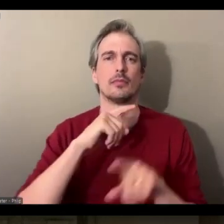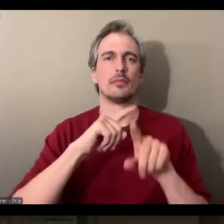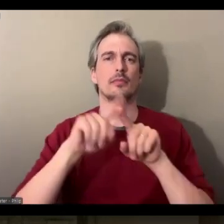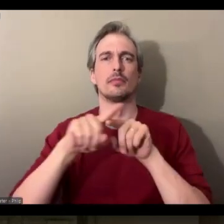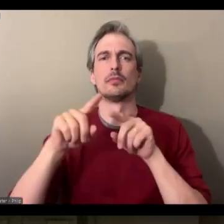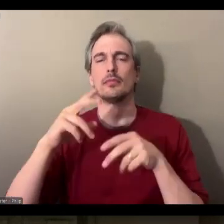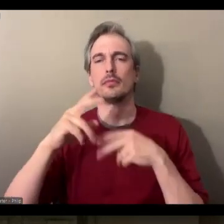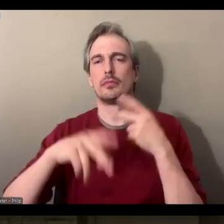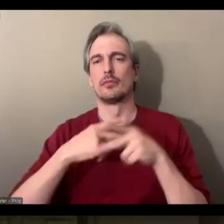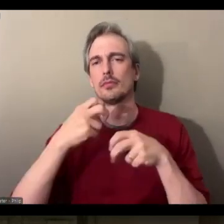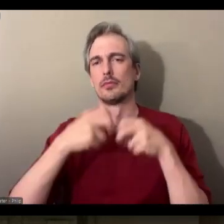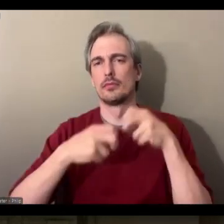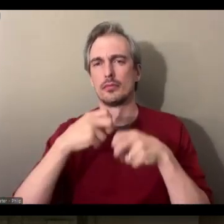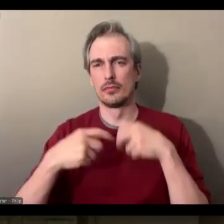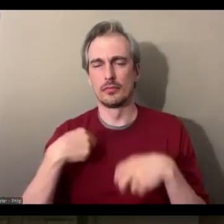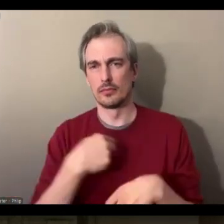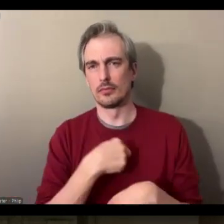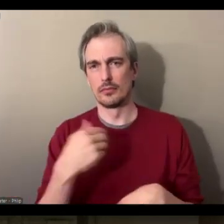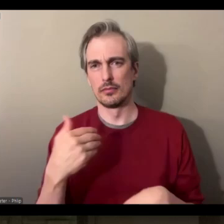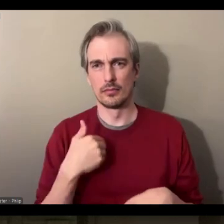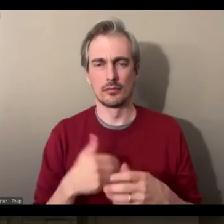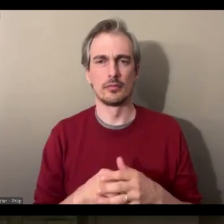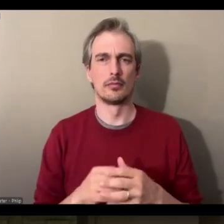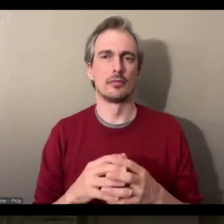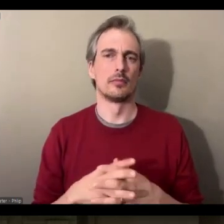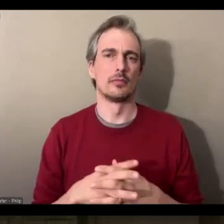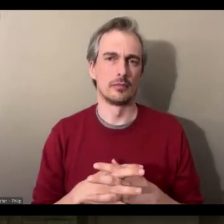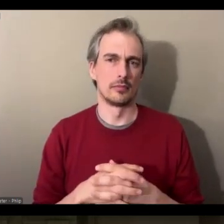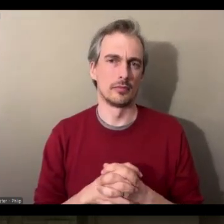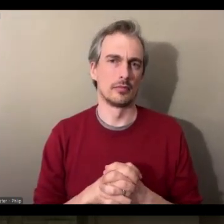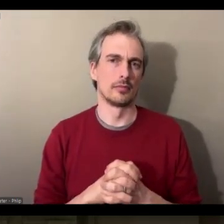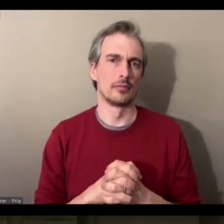priority -- results breakdown for priority scenarios.